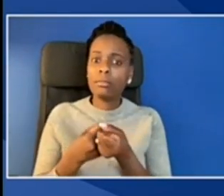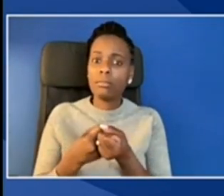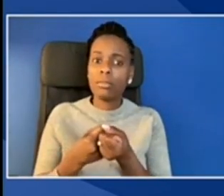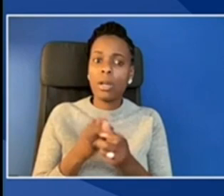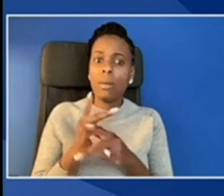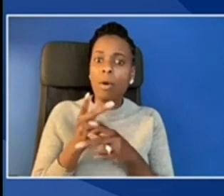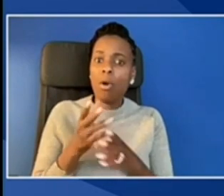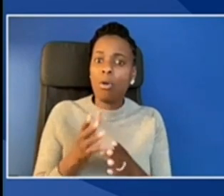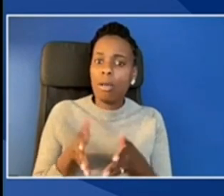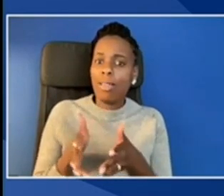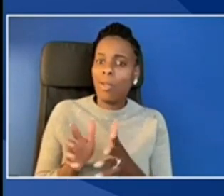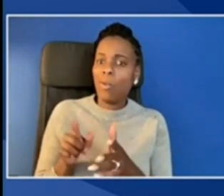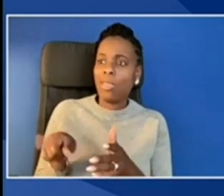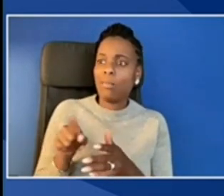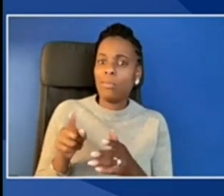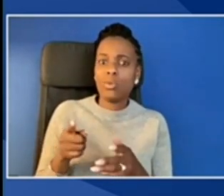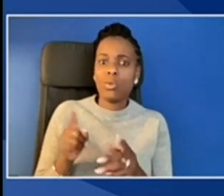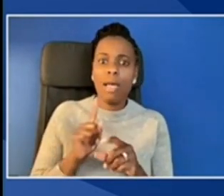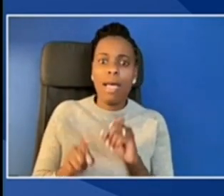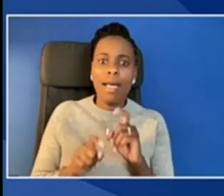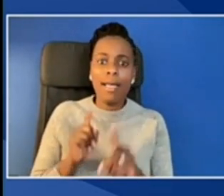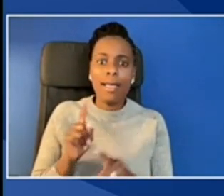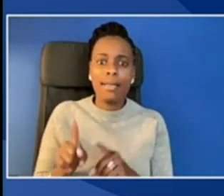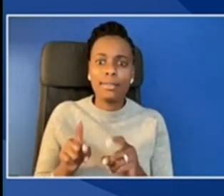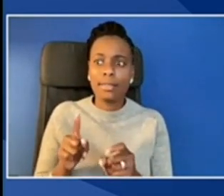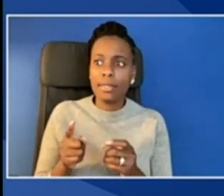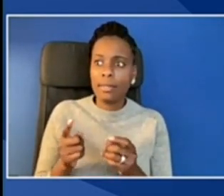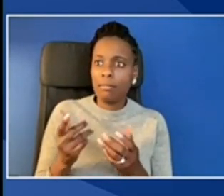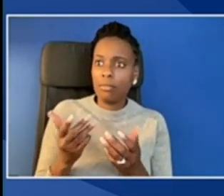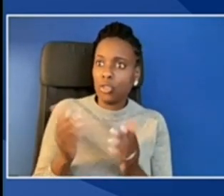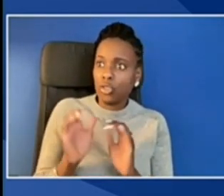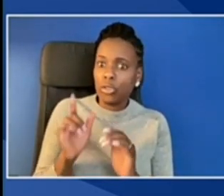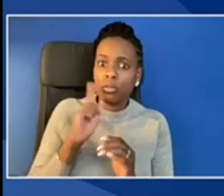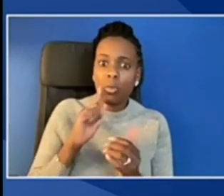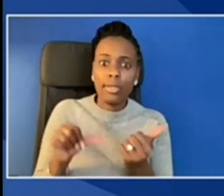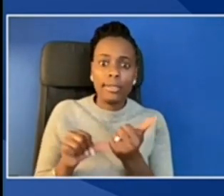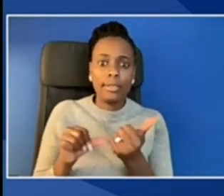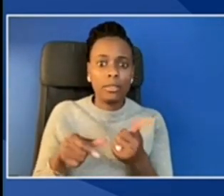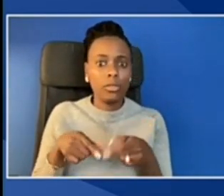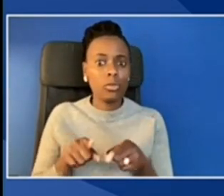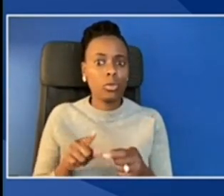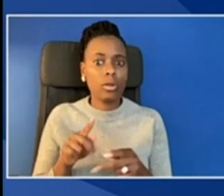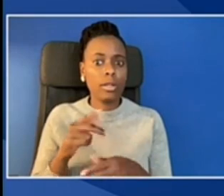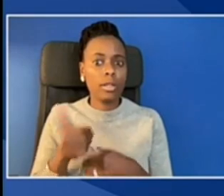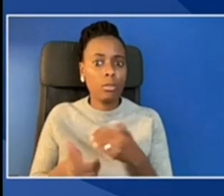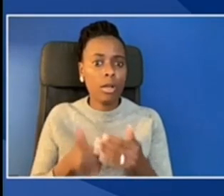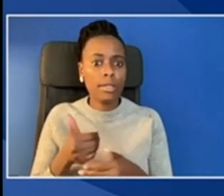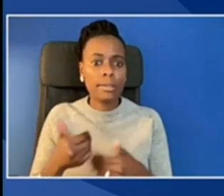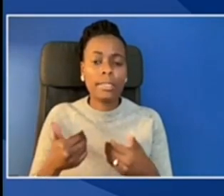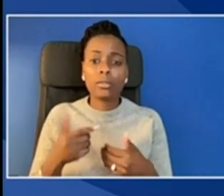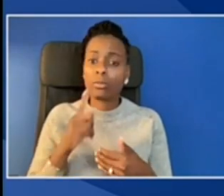and seek assistance throughout any process is going to be supportive of the